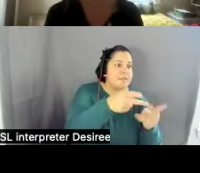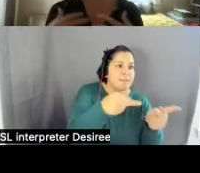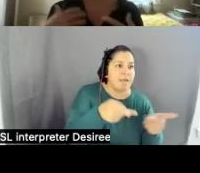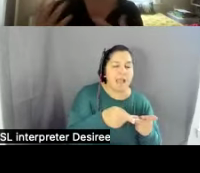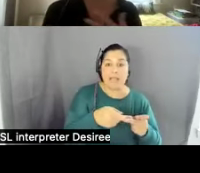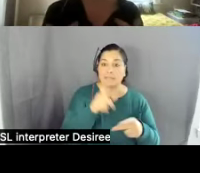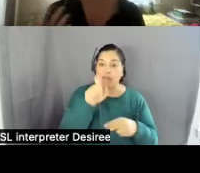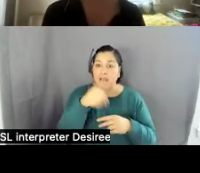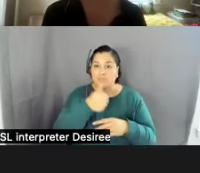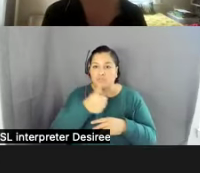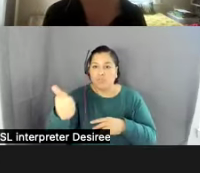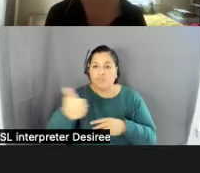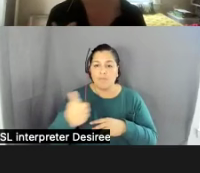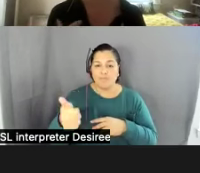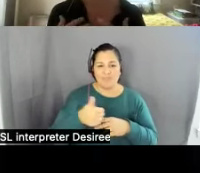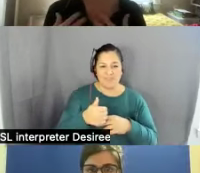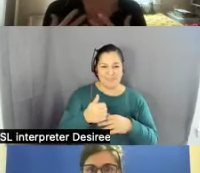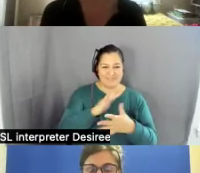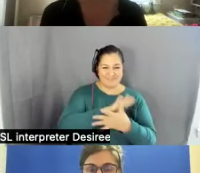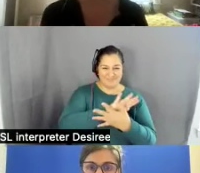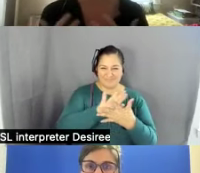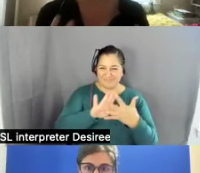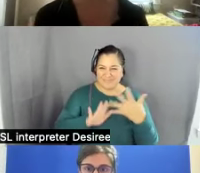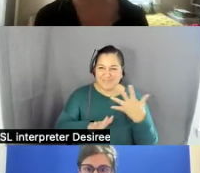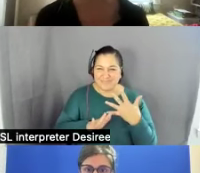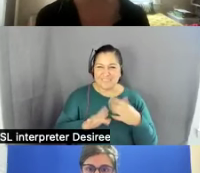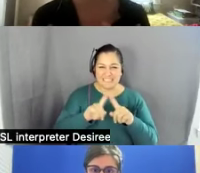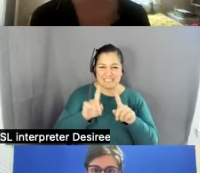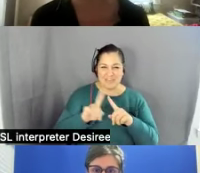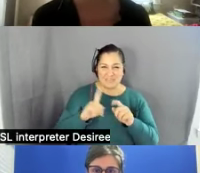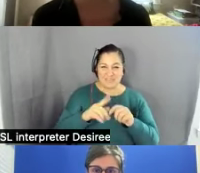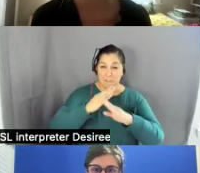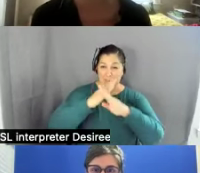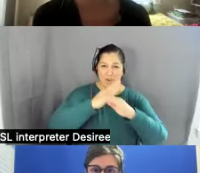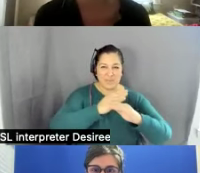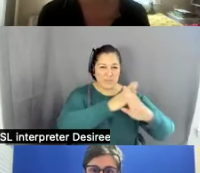So all these ways in which like that they are barriers to get two things.